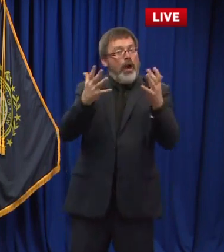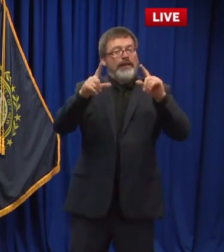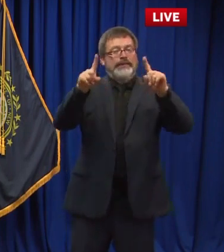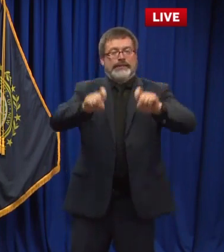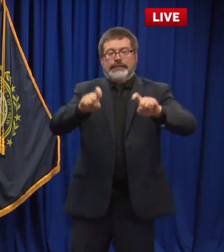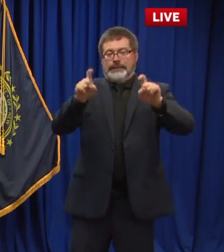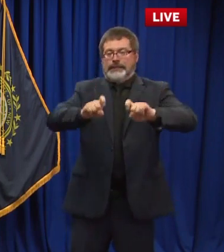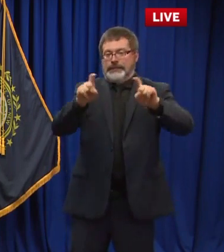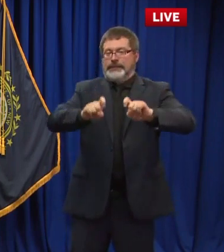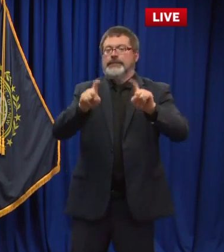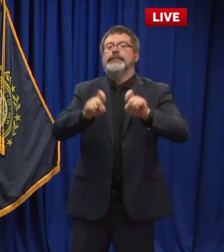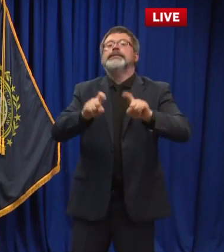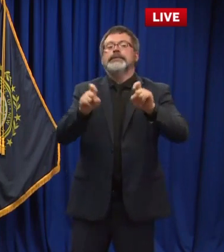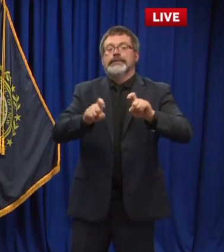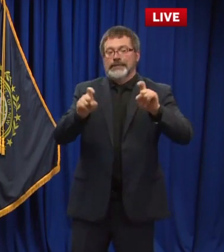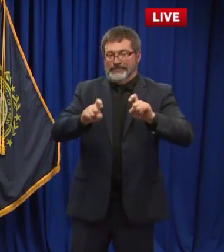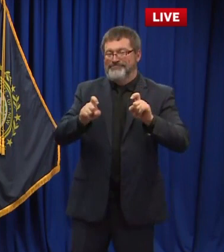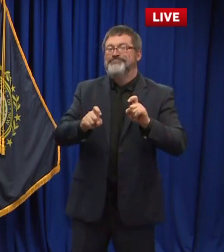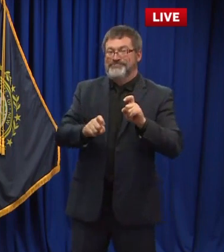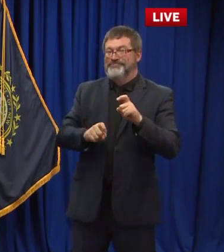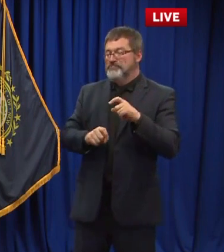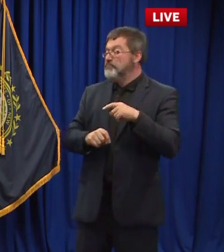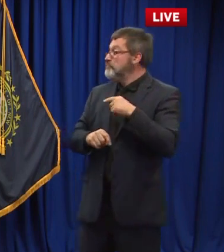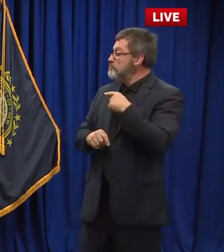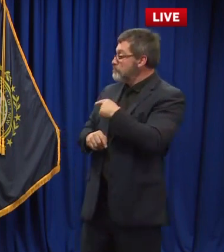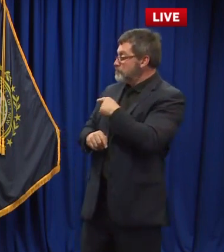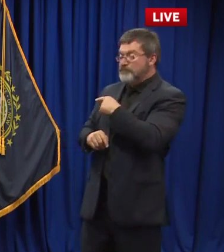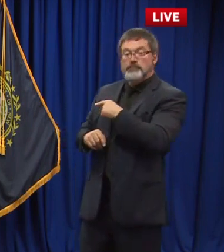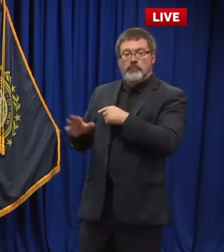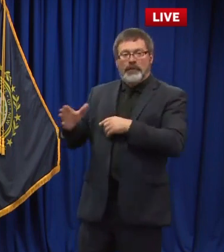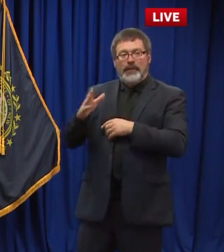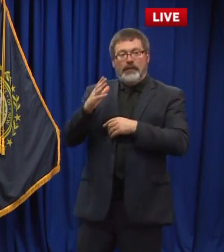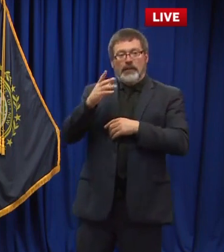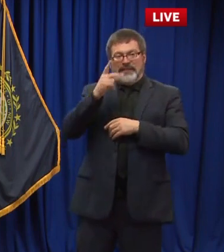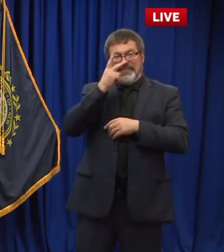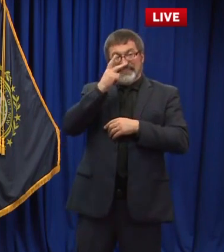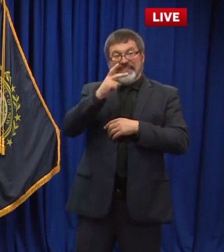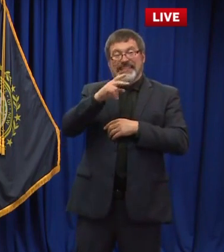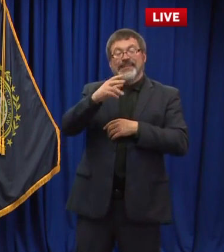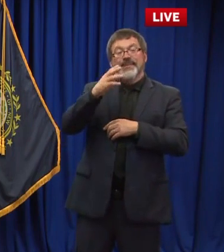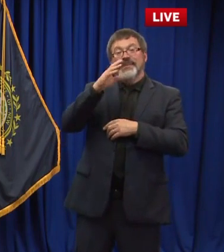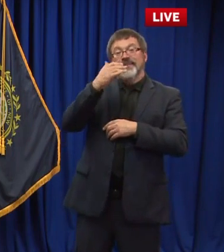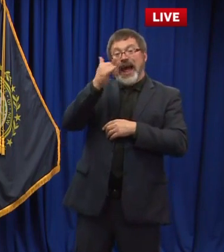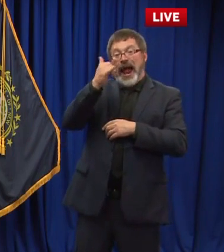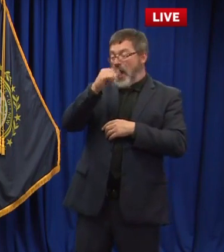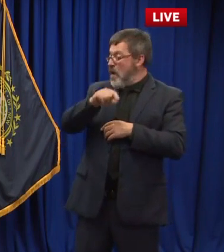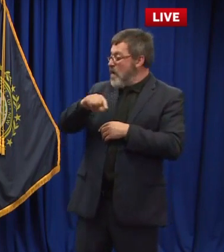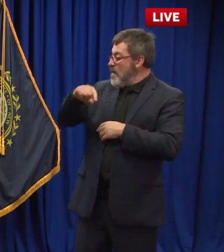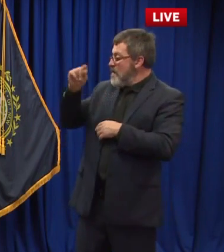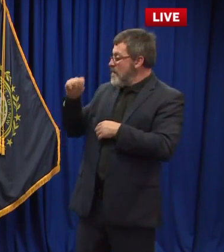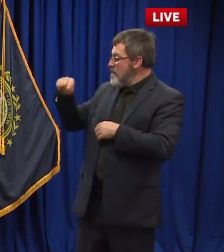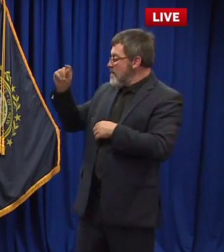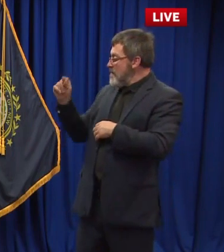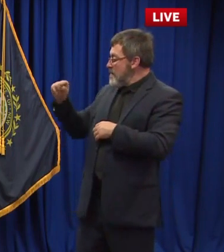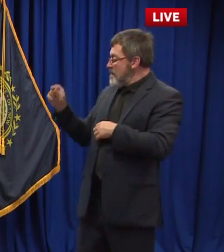THIS IS THE NUMBER IN BLUE, THE NUMBER OF TESTS ON THE FAR GRAPH THAT WE DO ON ANY GIVEN DAY.